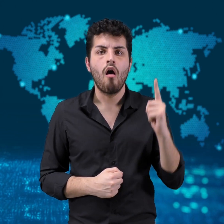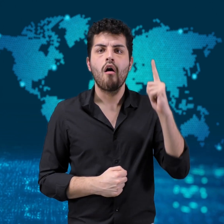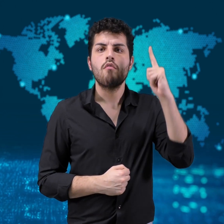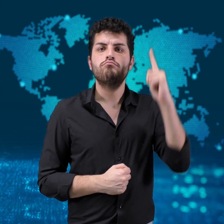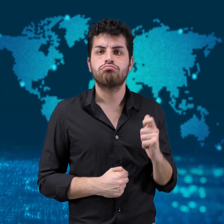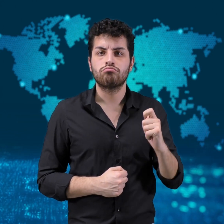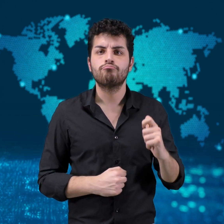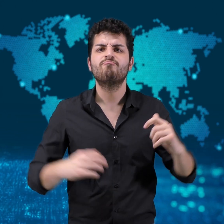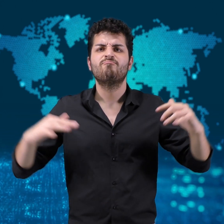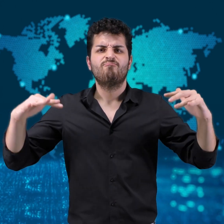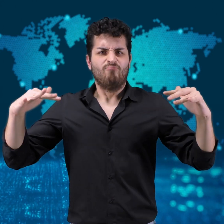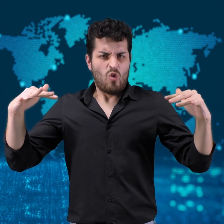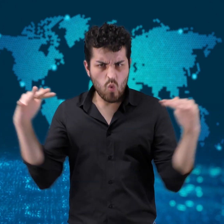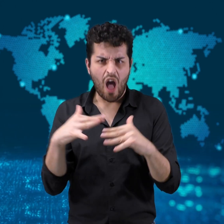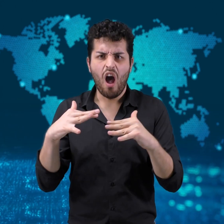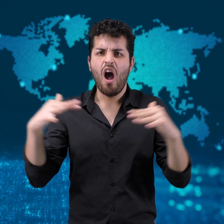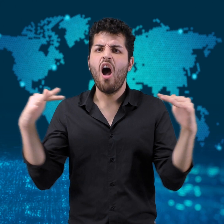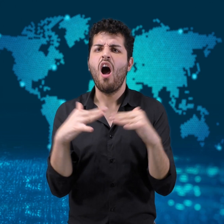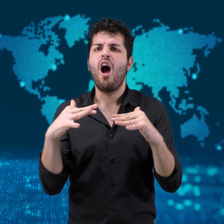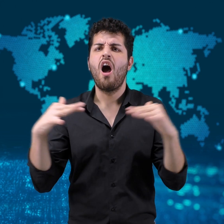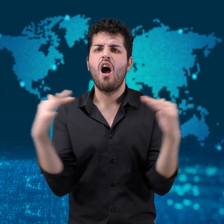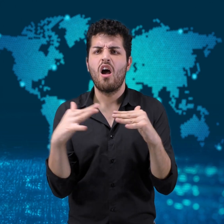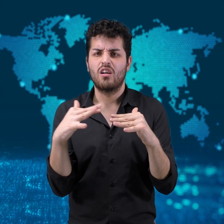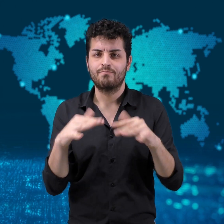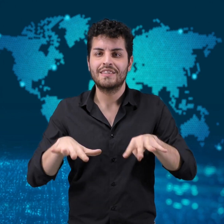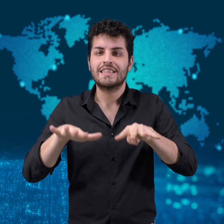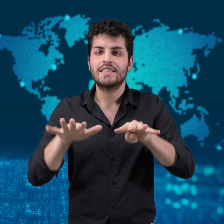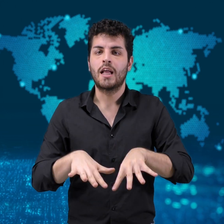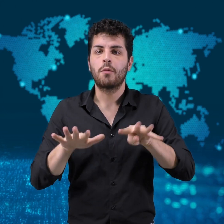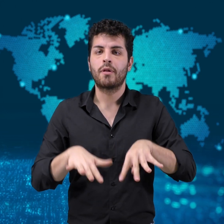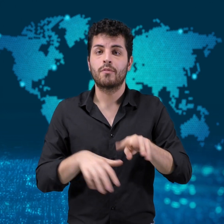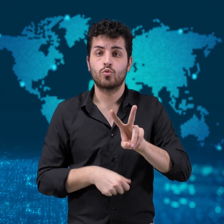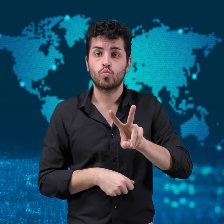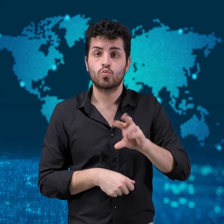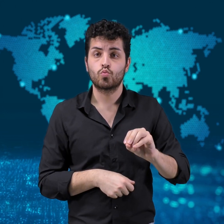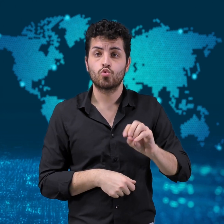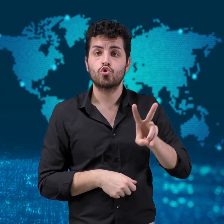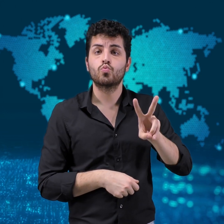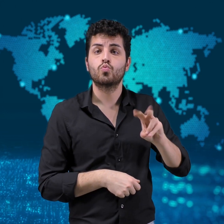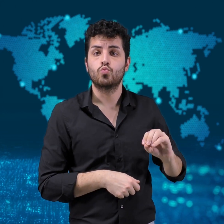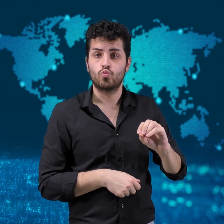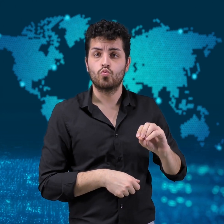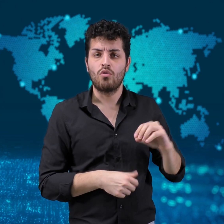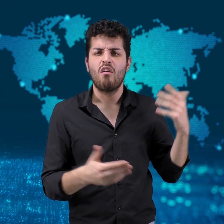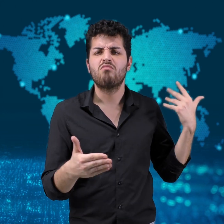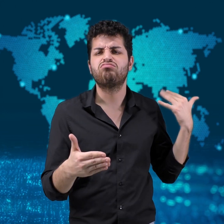in September 2020 and has been ongoing,